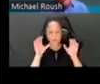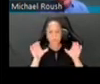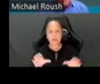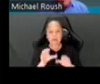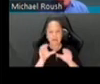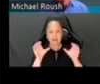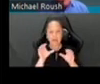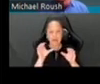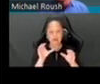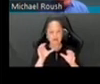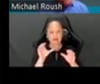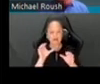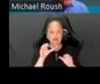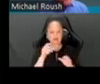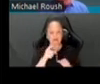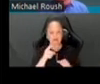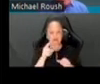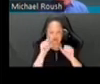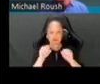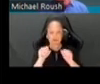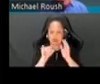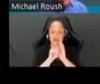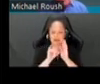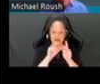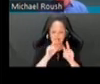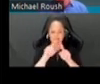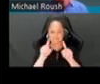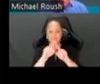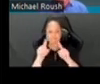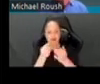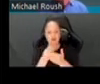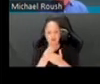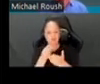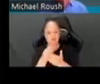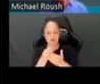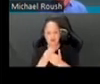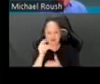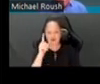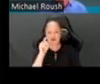for you will be able to identify a variety of financial tools for finances in the Money